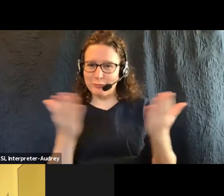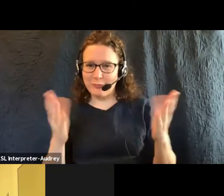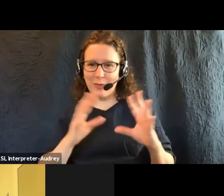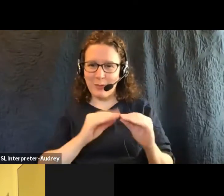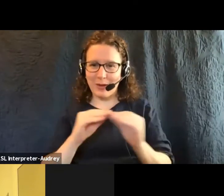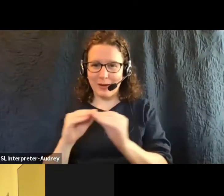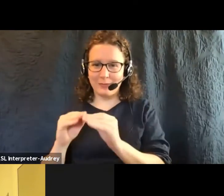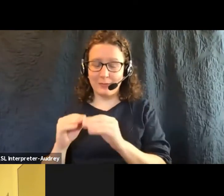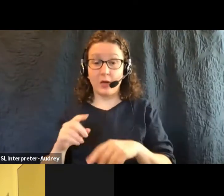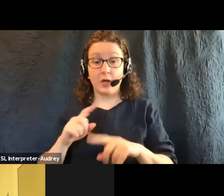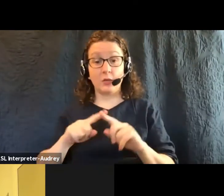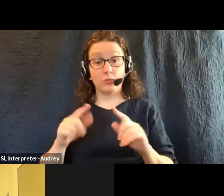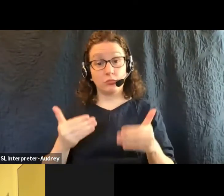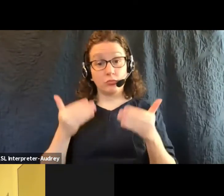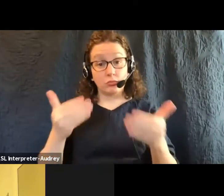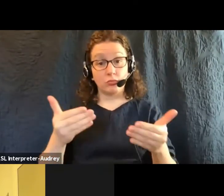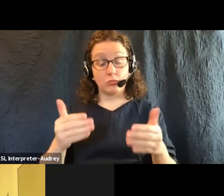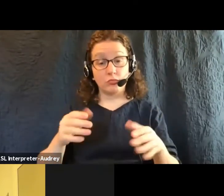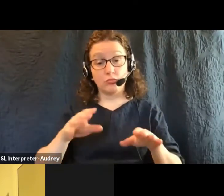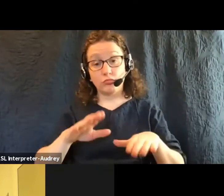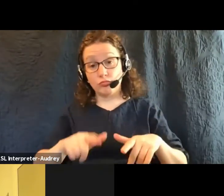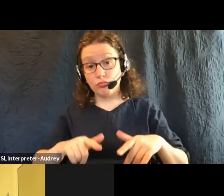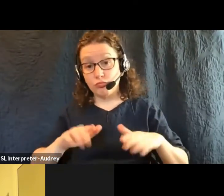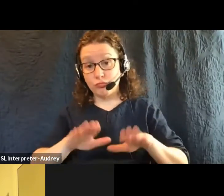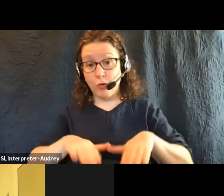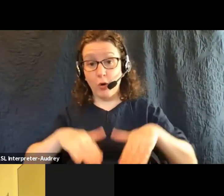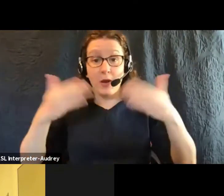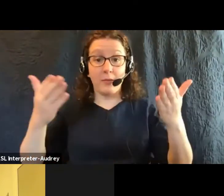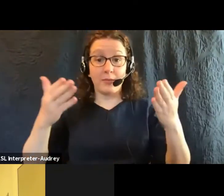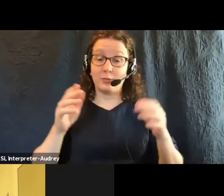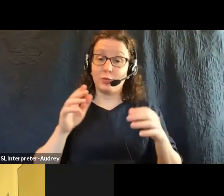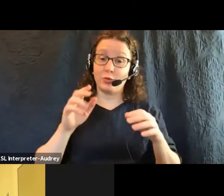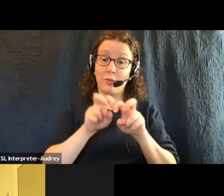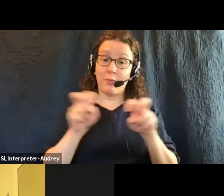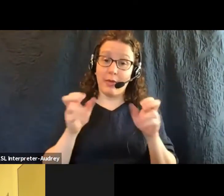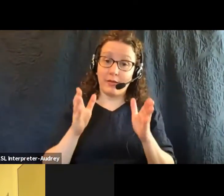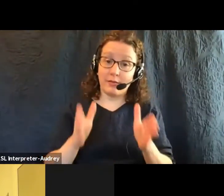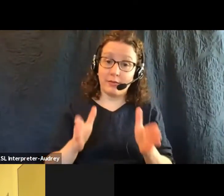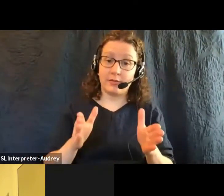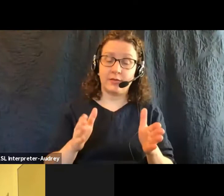but why don't we go ahead and open it up to our panelists and I think I will go ahead and do is